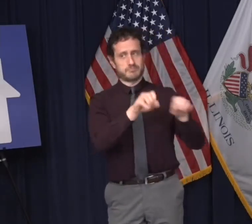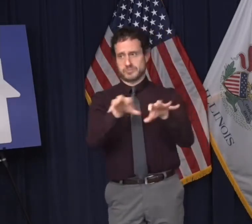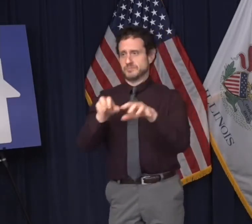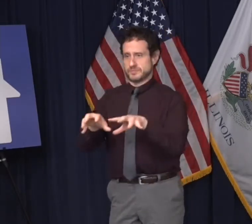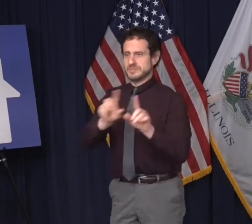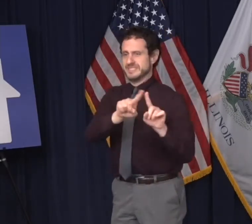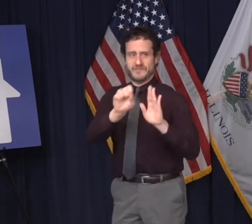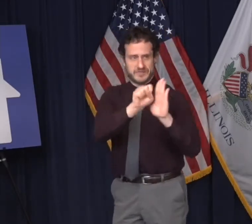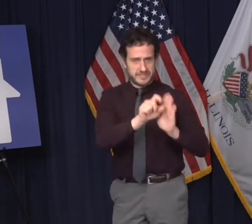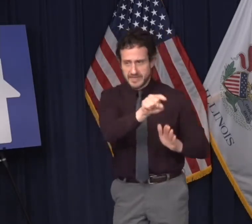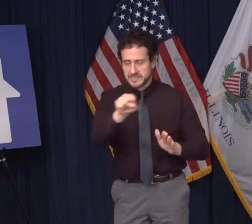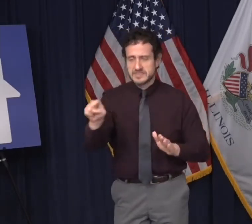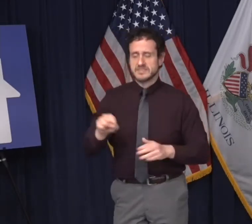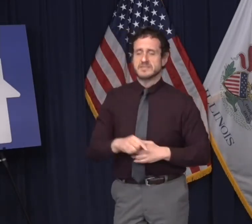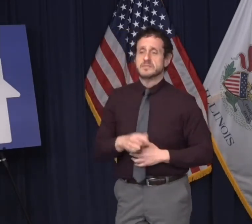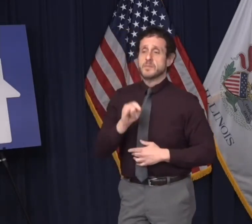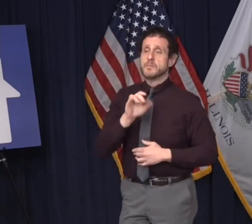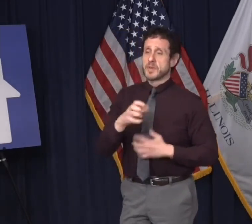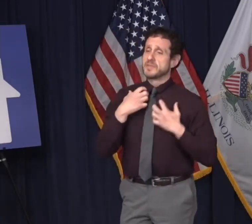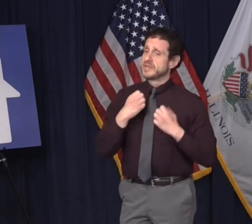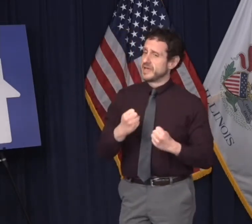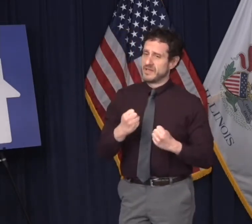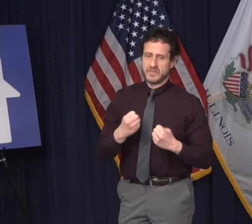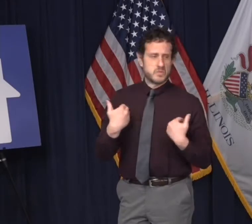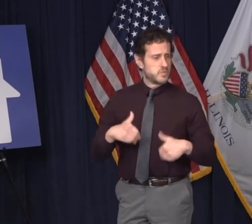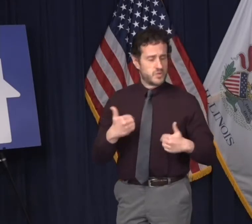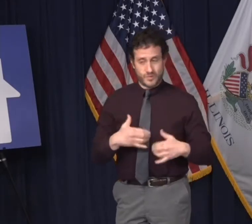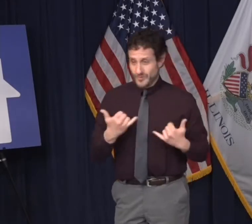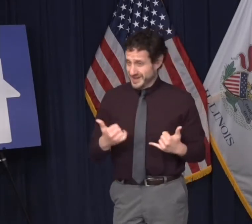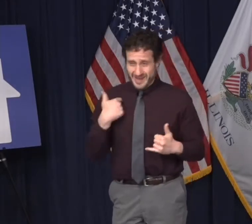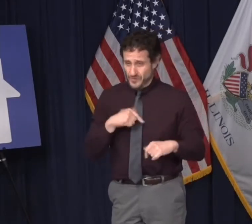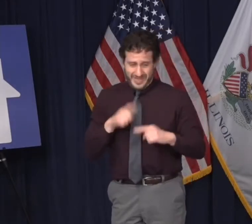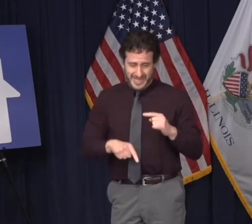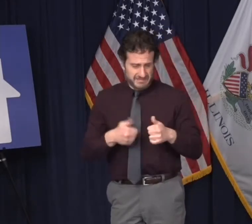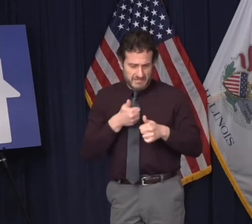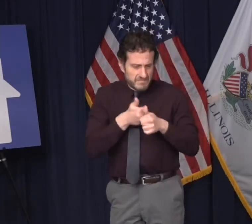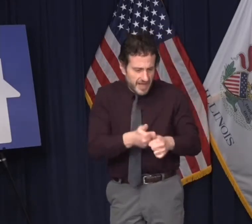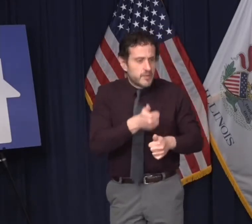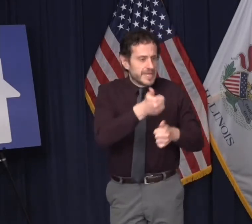SPREAD STATEWIDE AND NATIONWIDE AND EXISTING PUBLIC HEALTH MANAGEMENT INFRASTRUCTURE SIMPLY